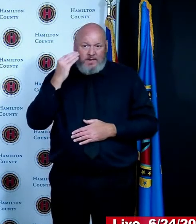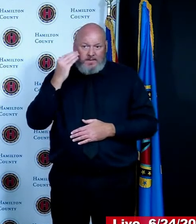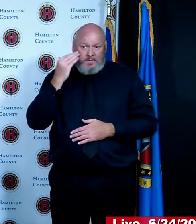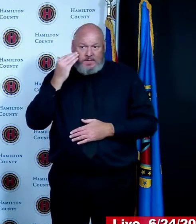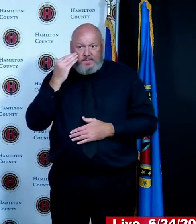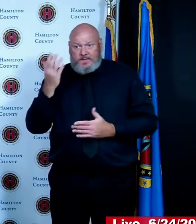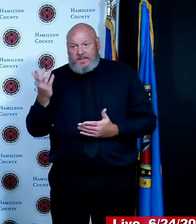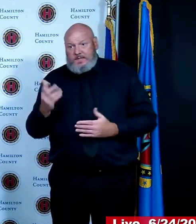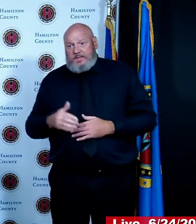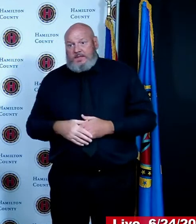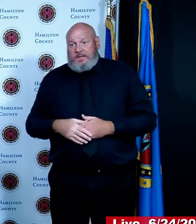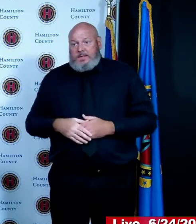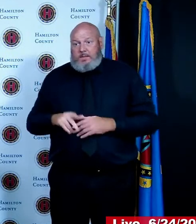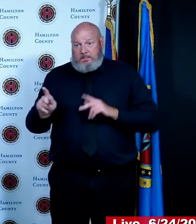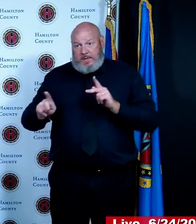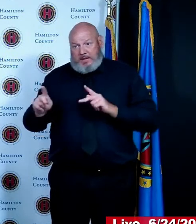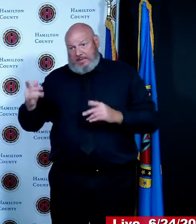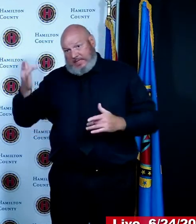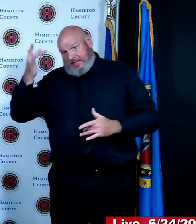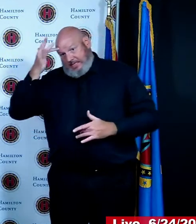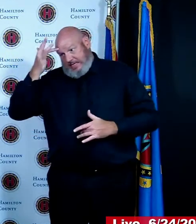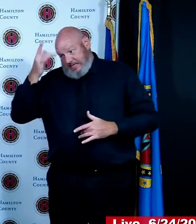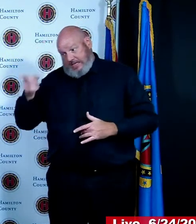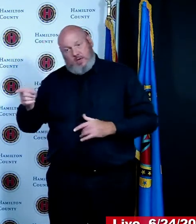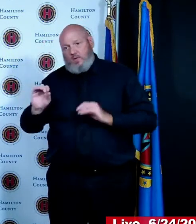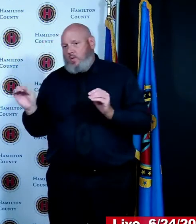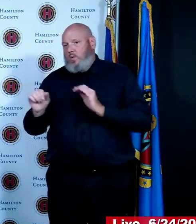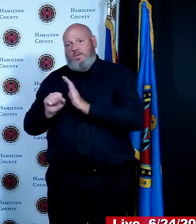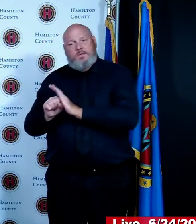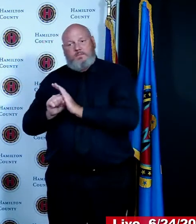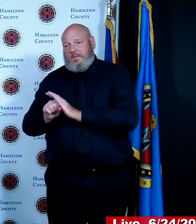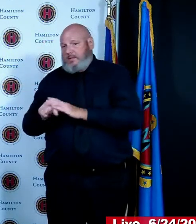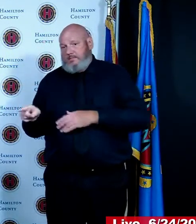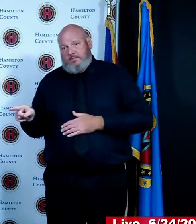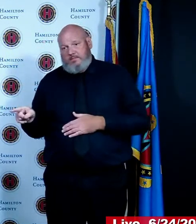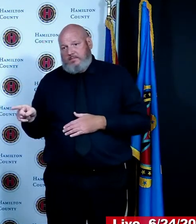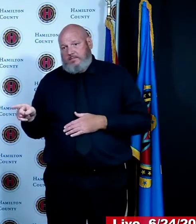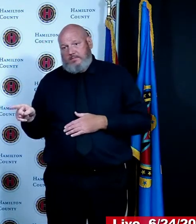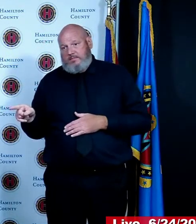are being tested I understand that that percentage who actually end up testing